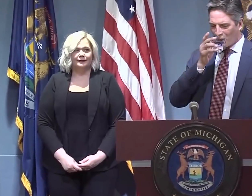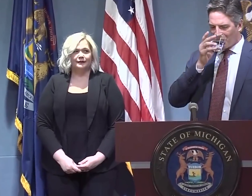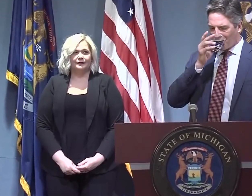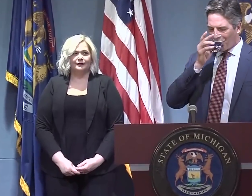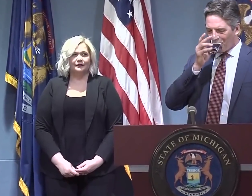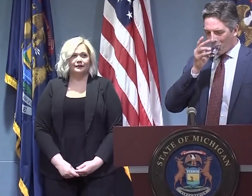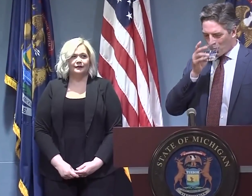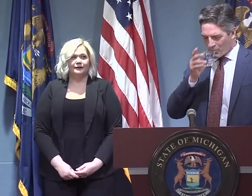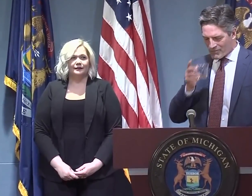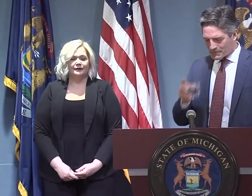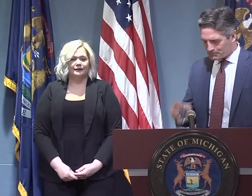JERRY ANDERSON.